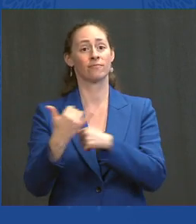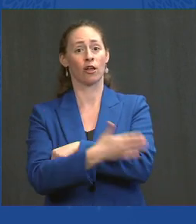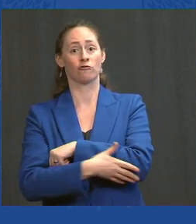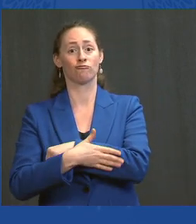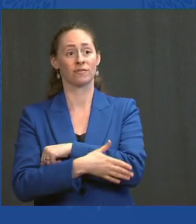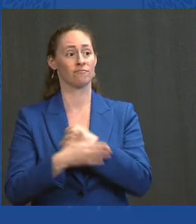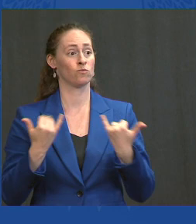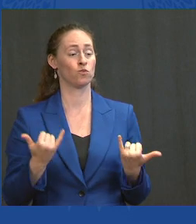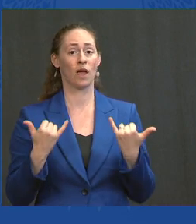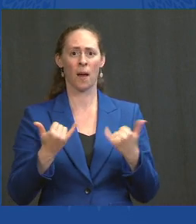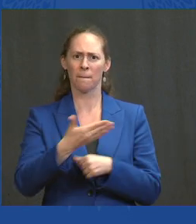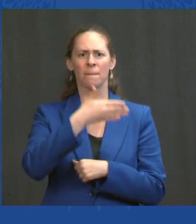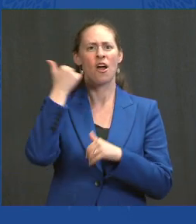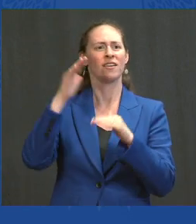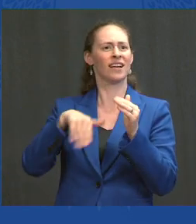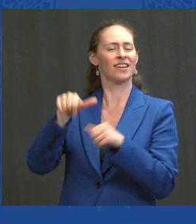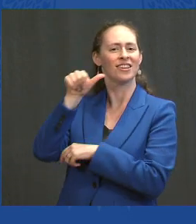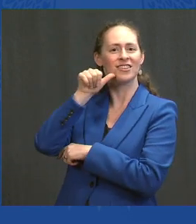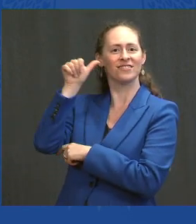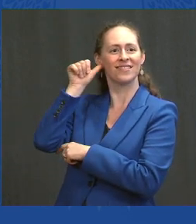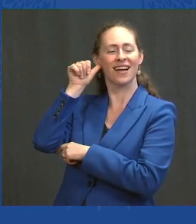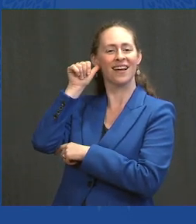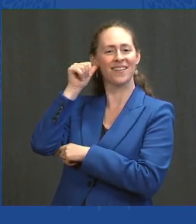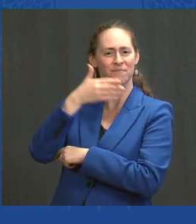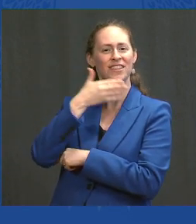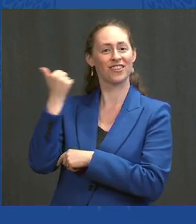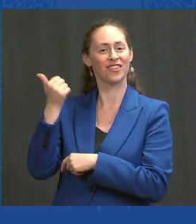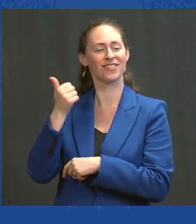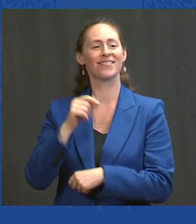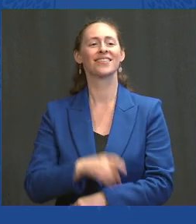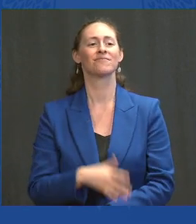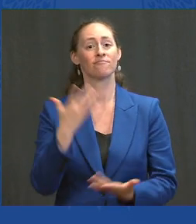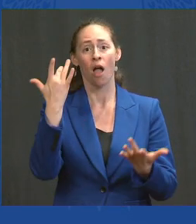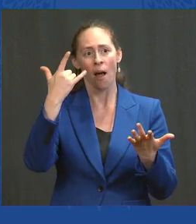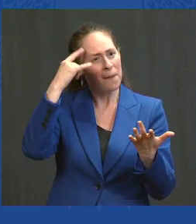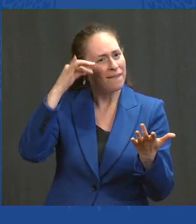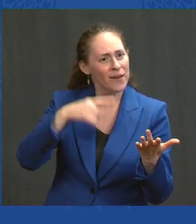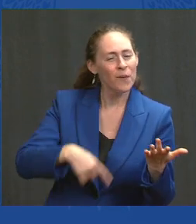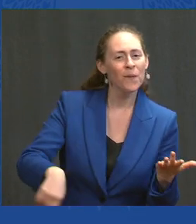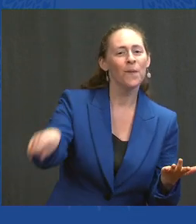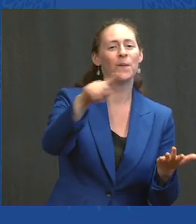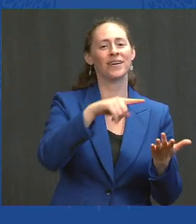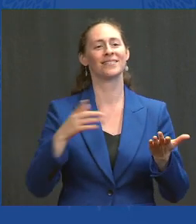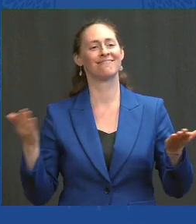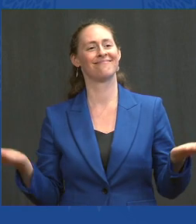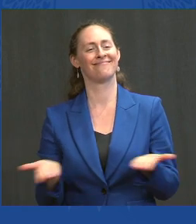It is better today in part because we have new citizens of it,